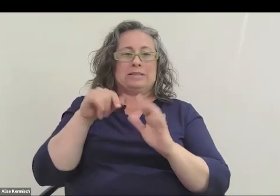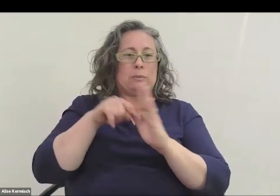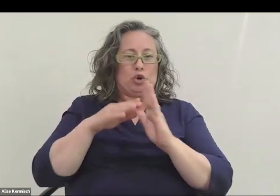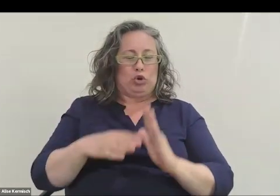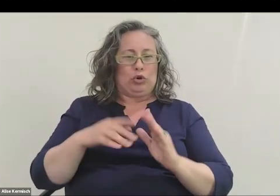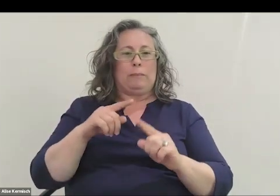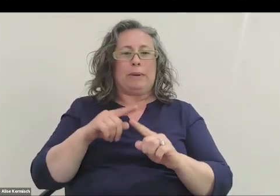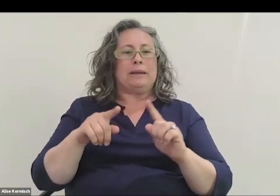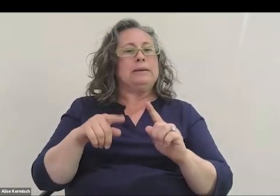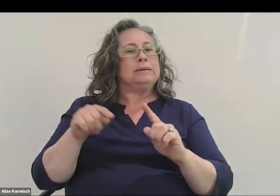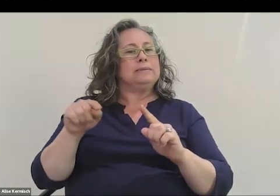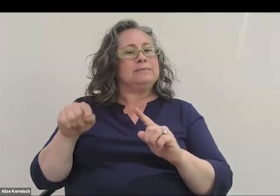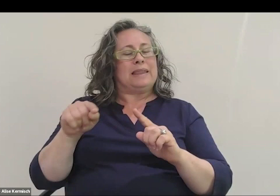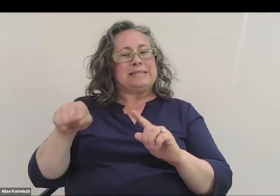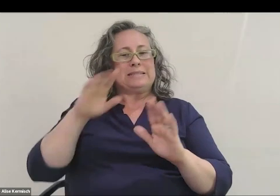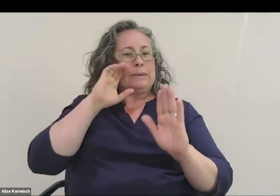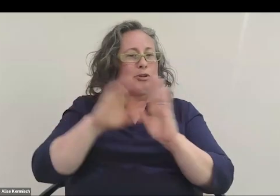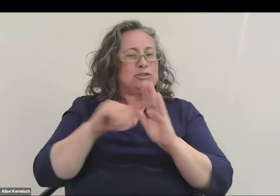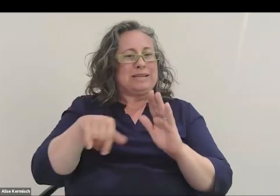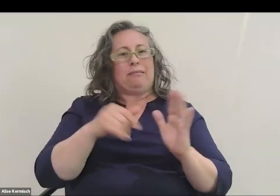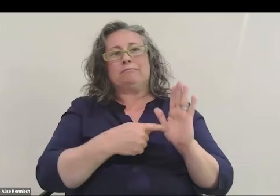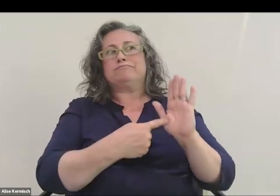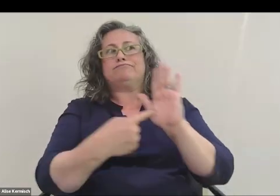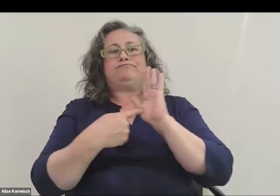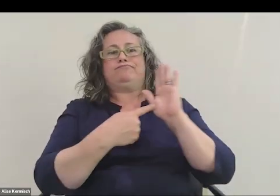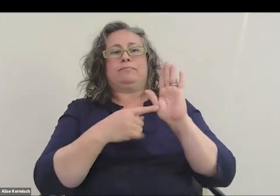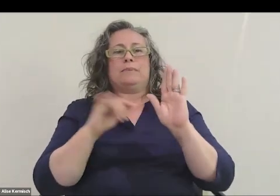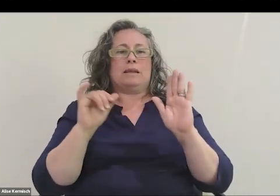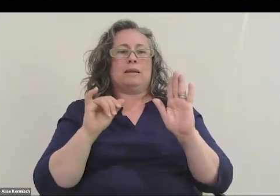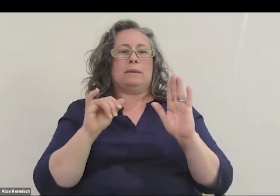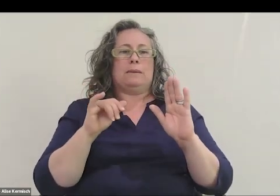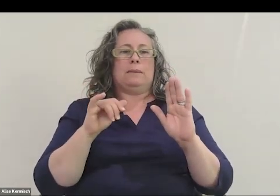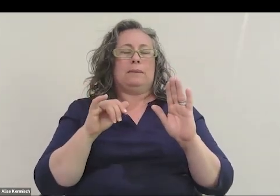as is beyond ridiculous.